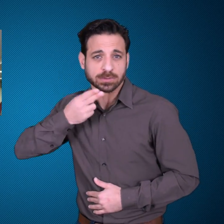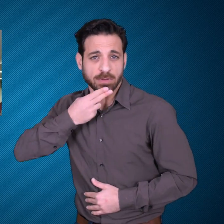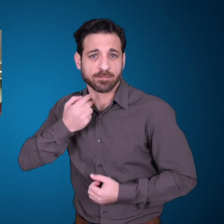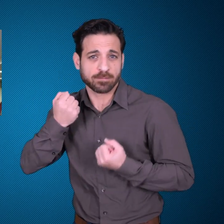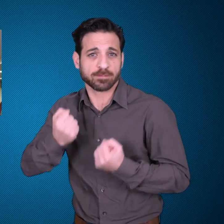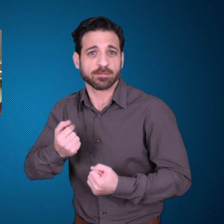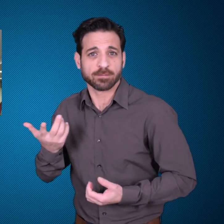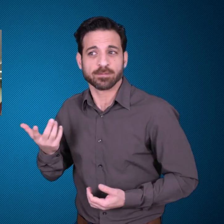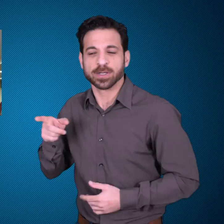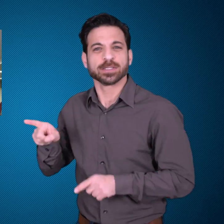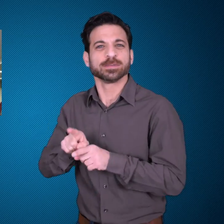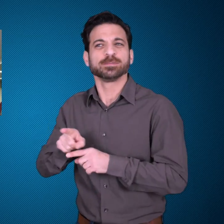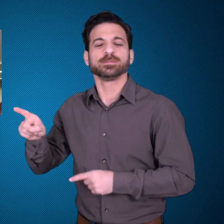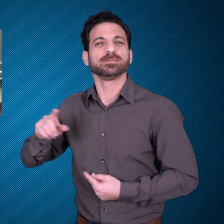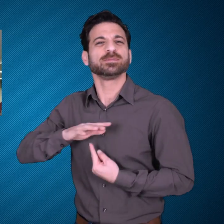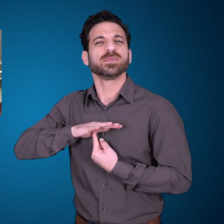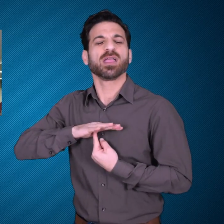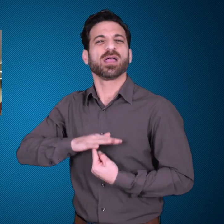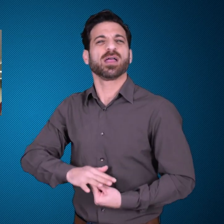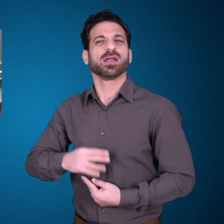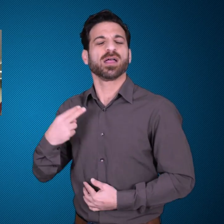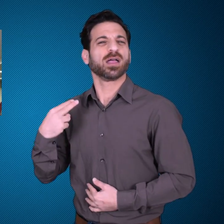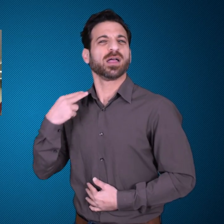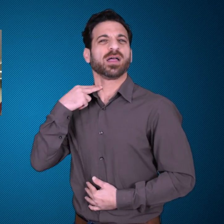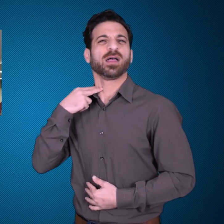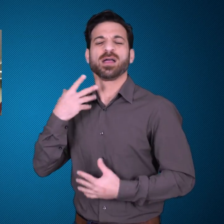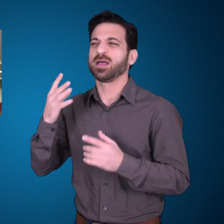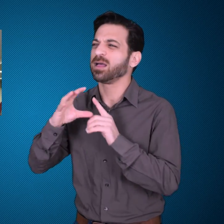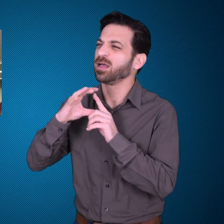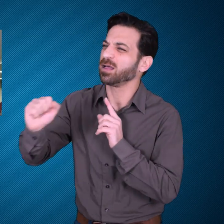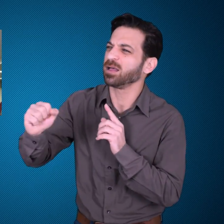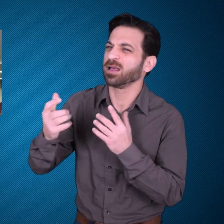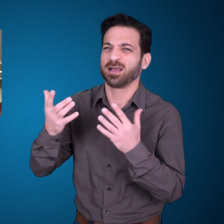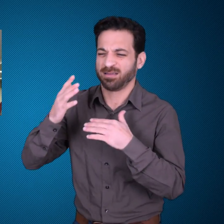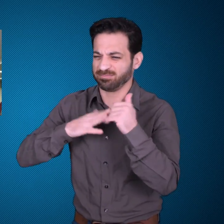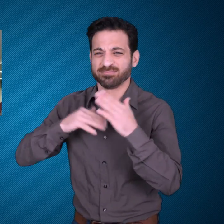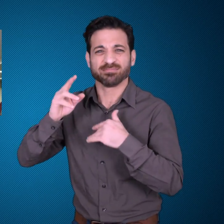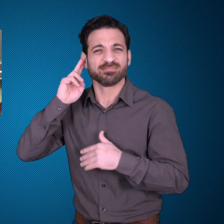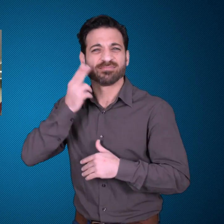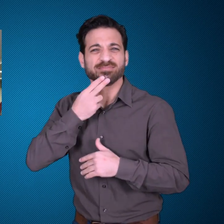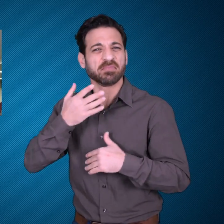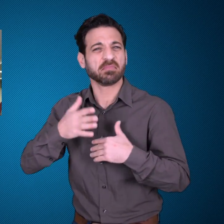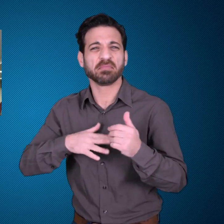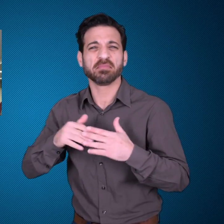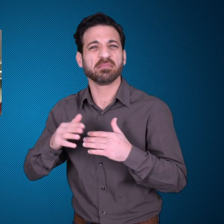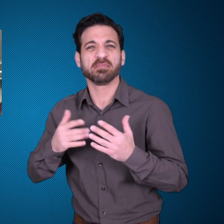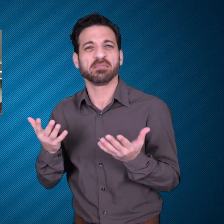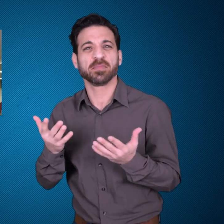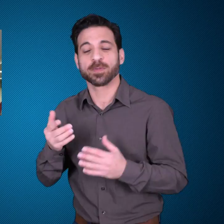to help people accomplish their goals and